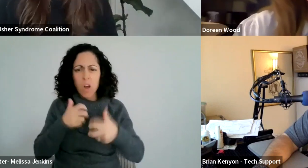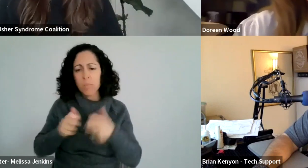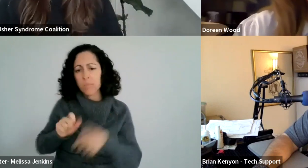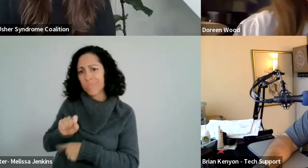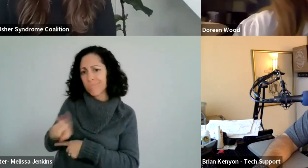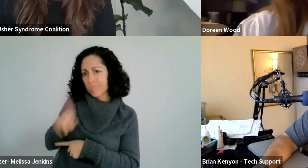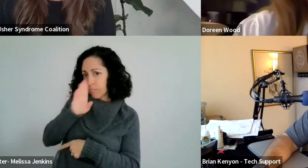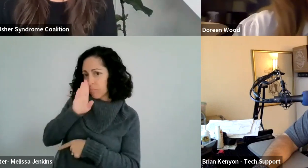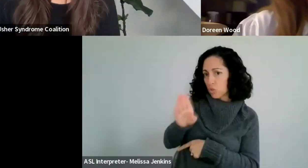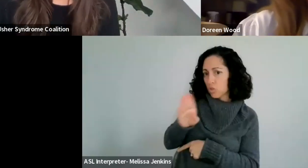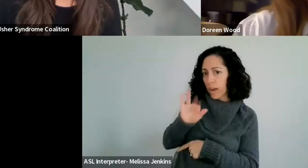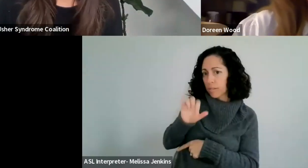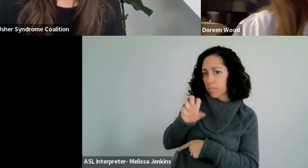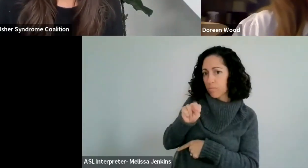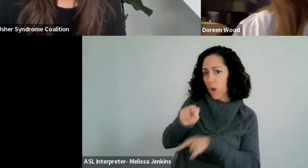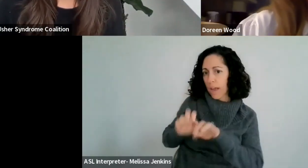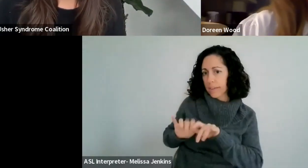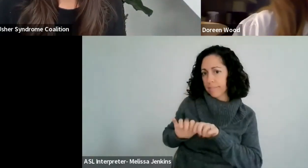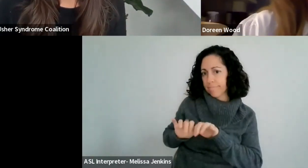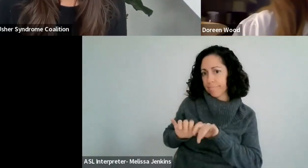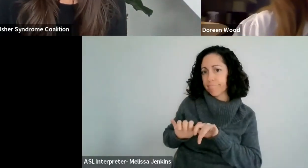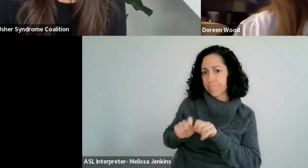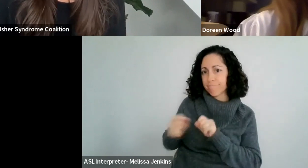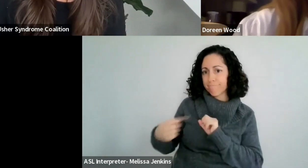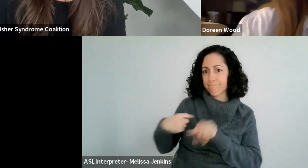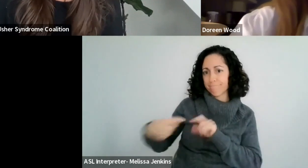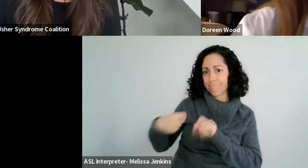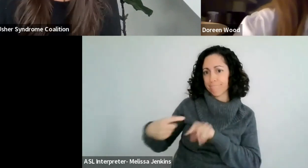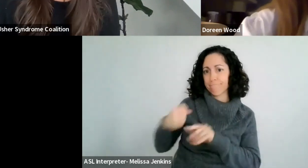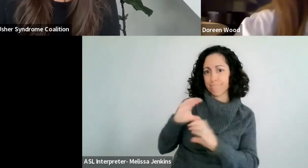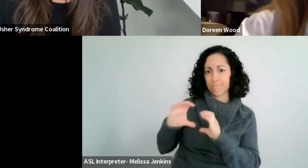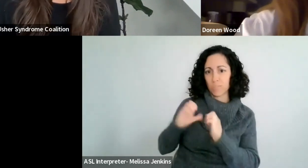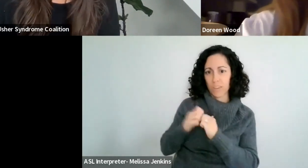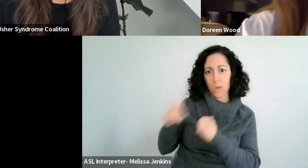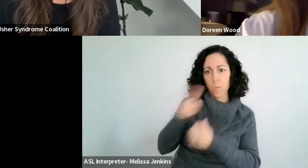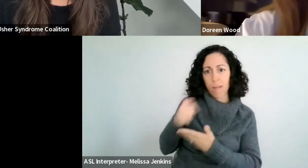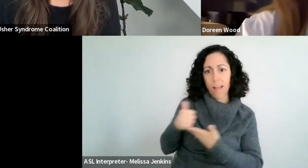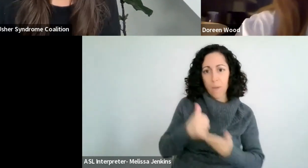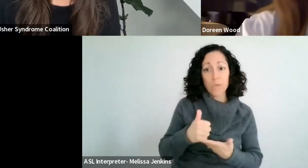OK, so on to the show. Welcome again, everyone.